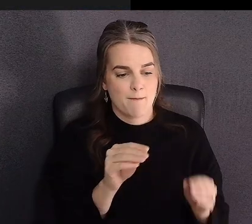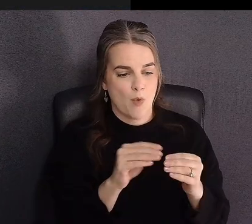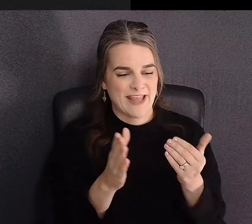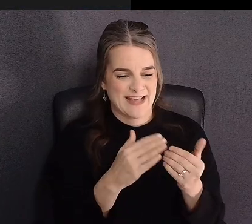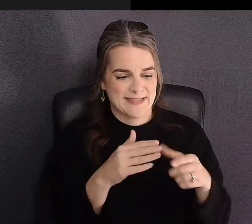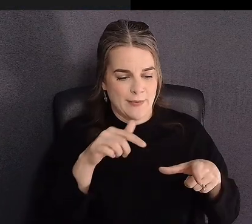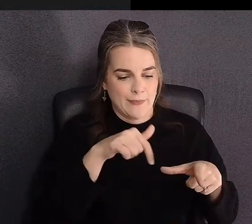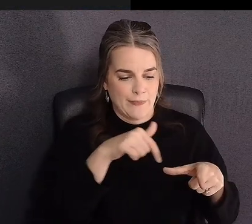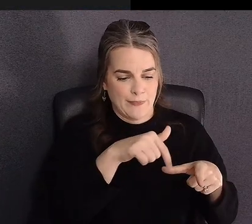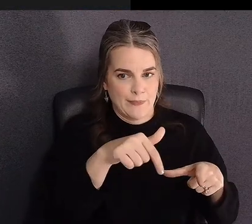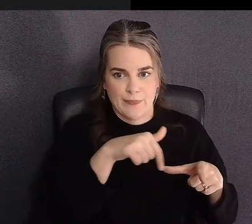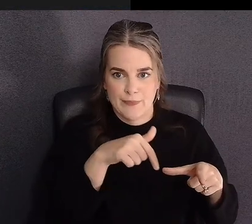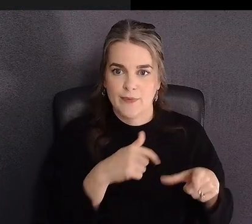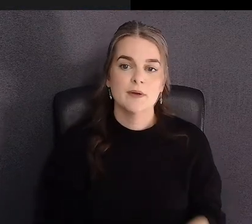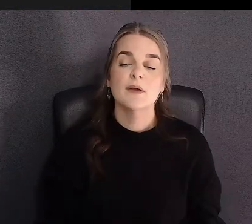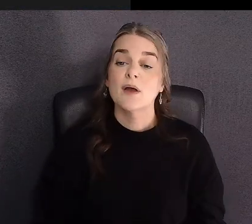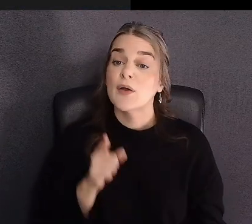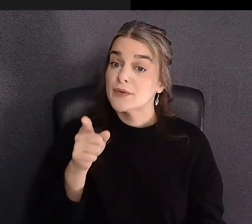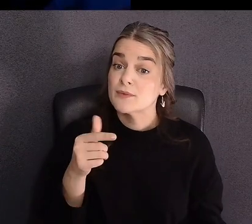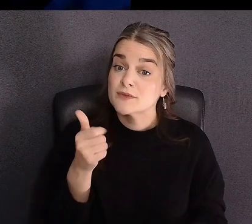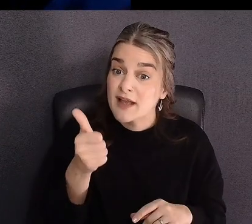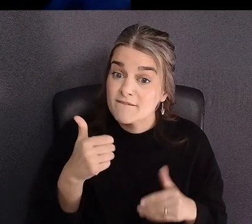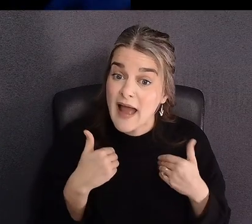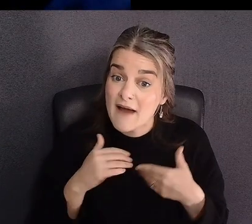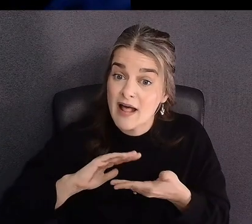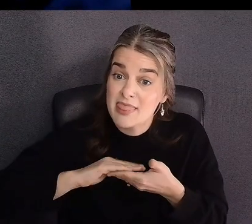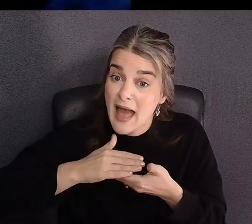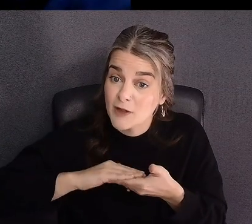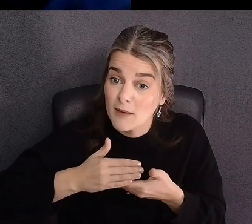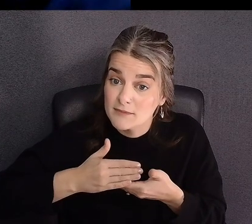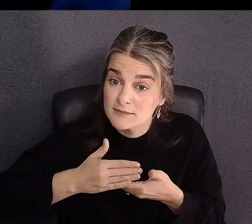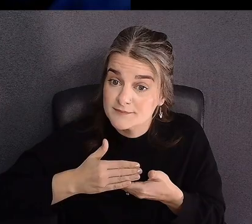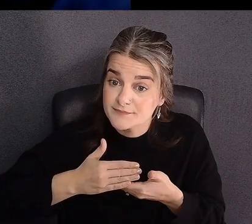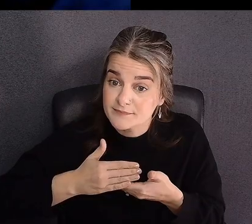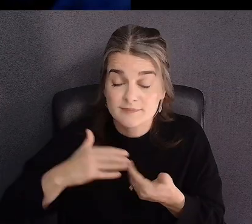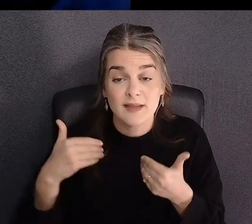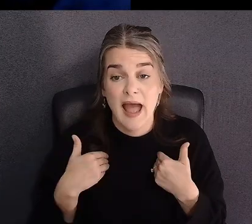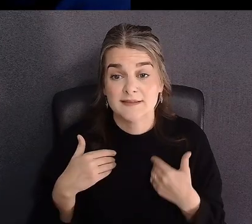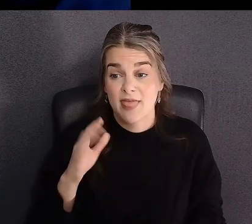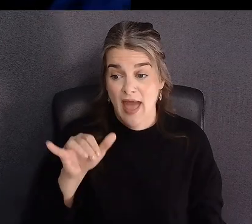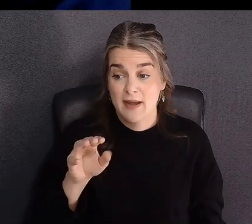If you have a laptop that has that little mouse pad on it, you